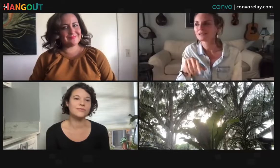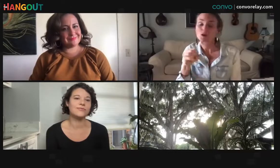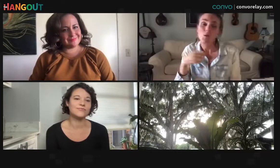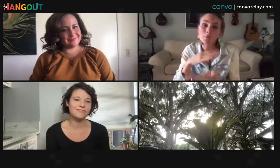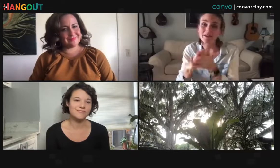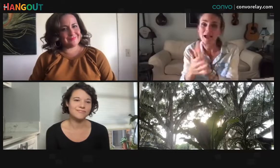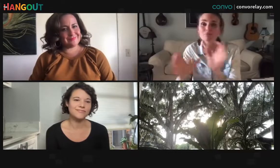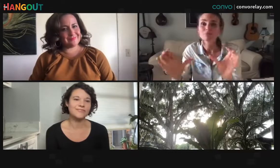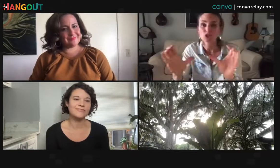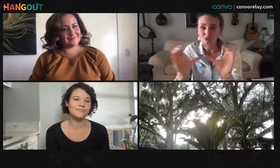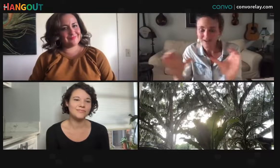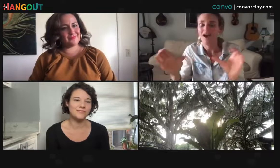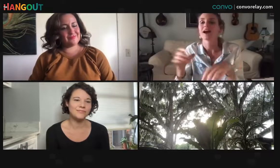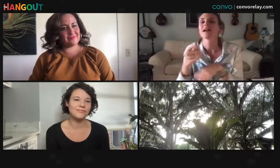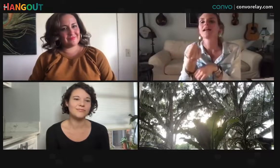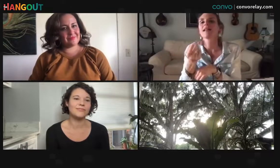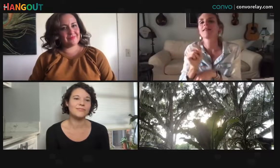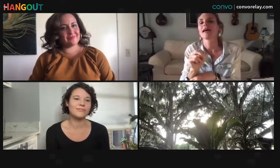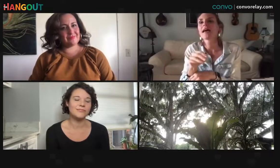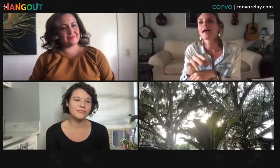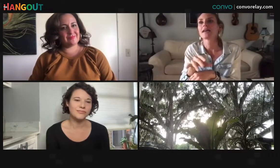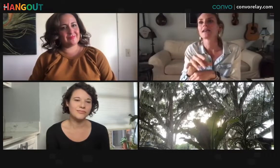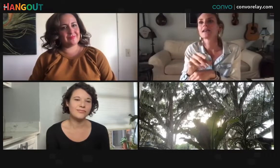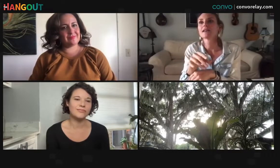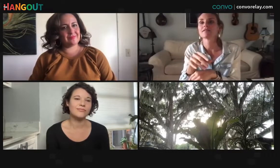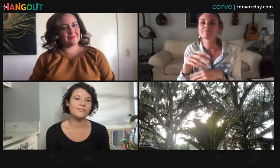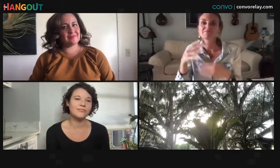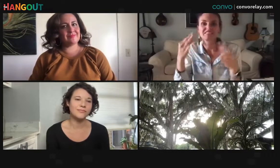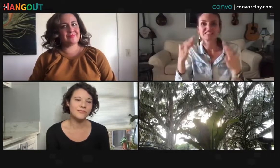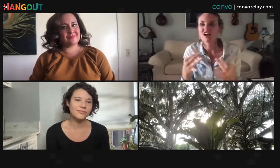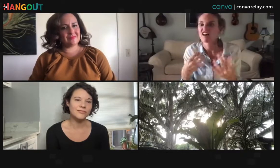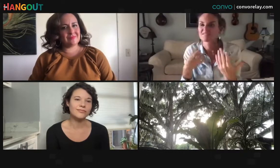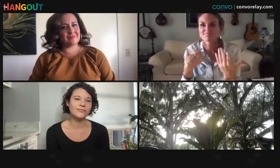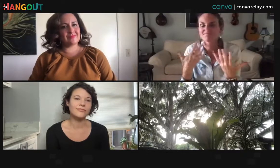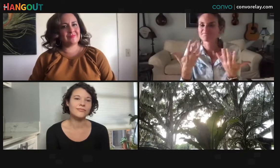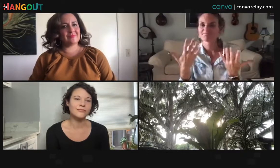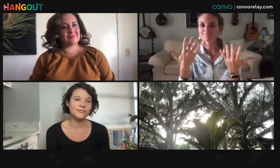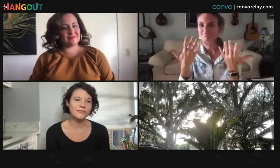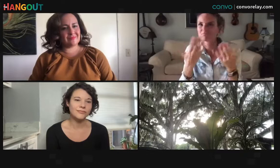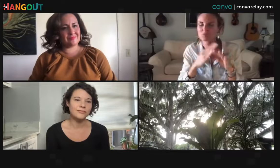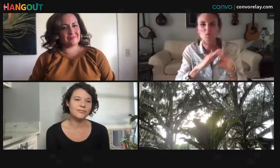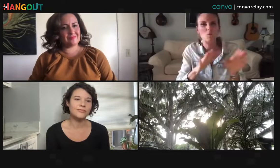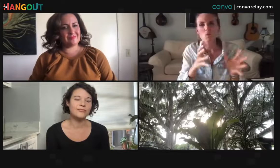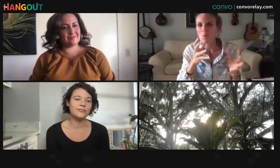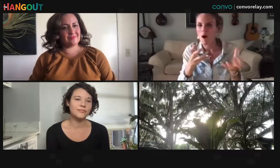more accessible moving forward so i did become certified in forest therapy and i decided from